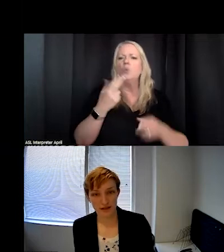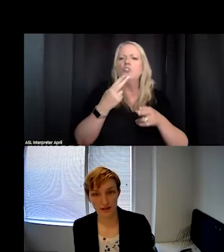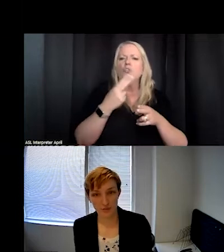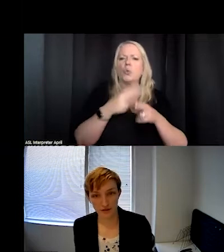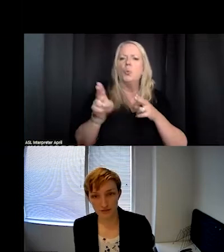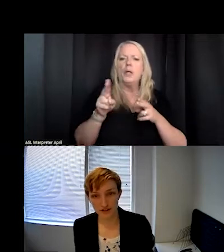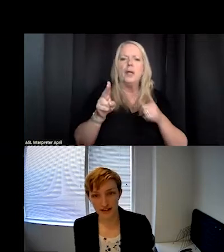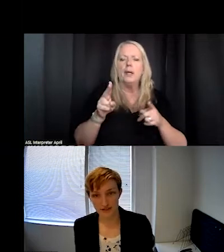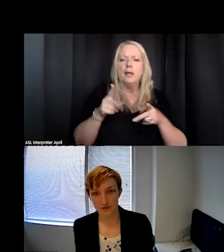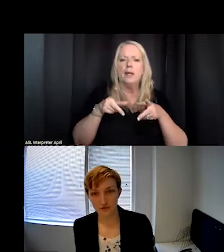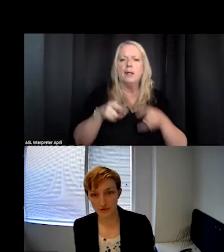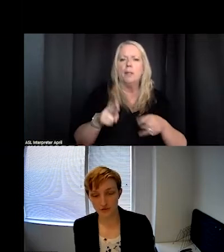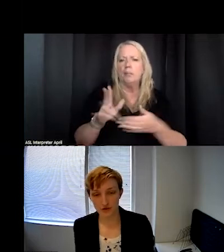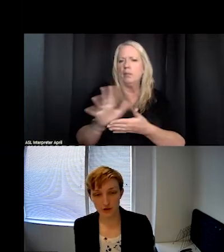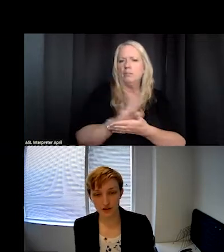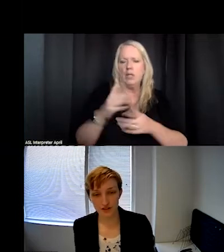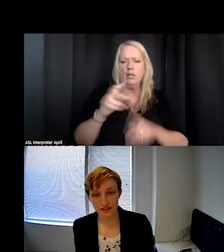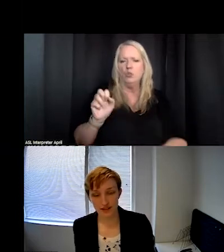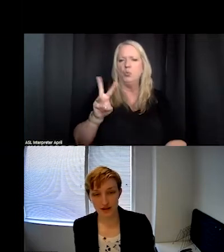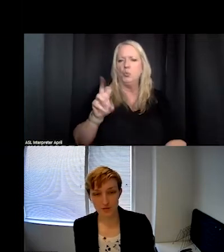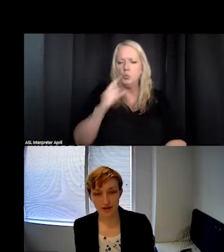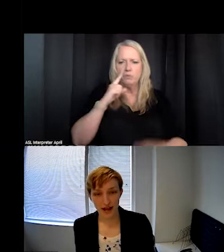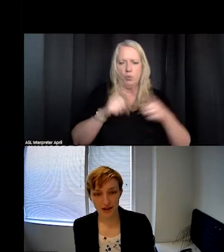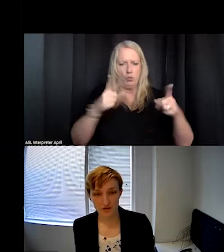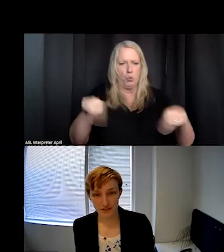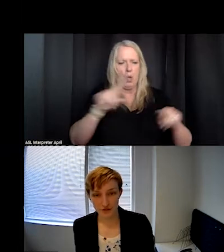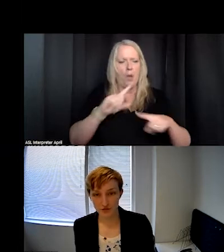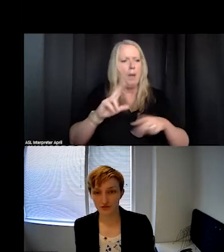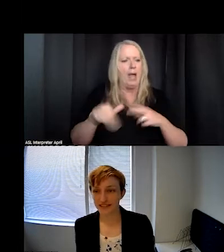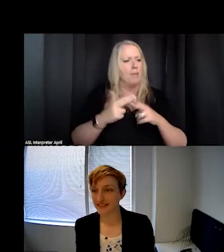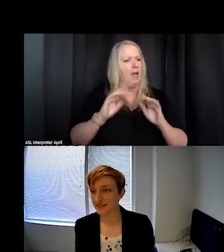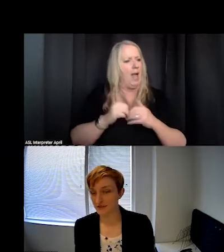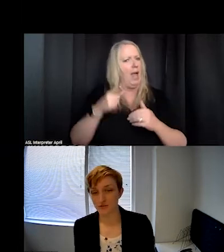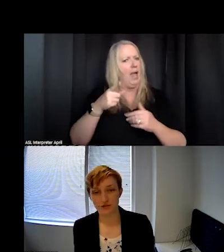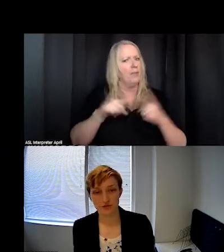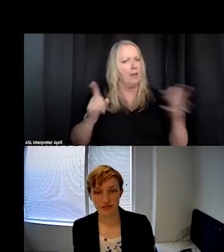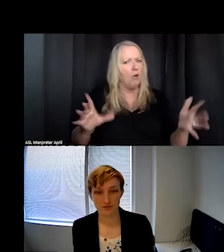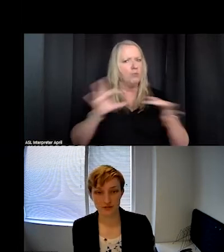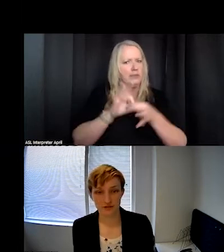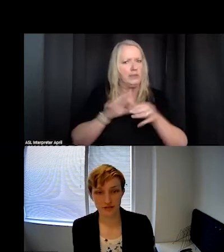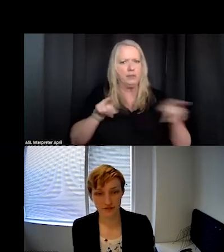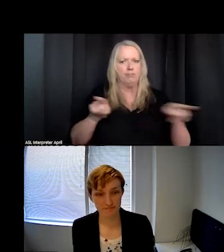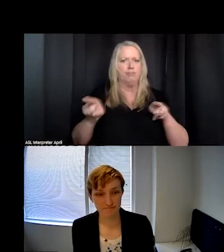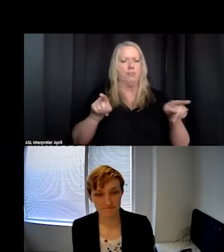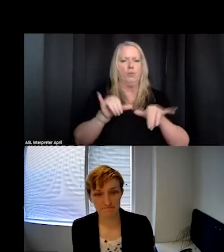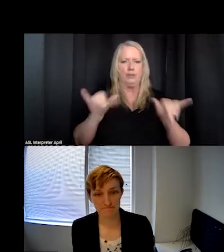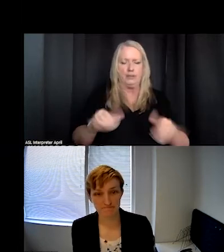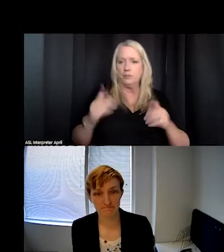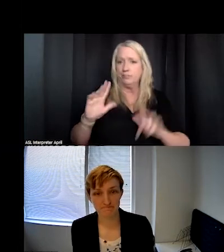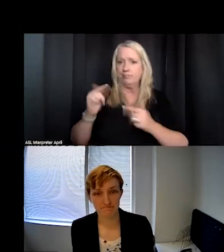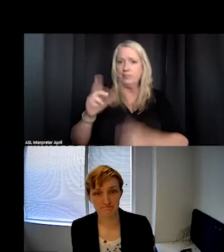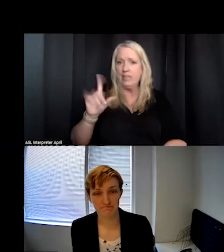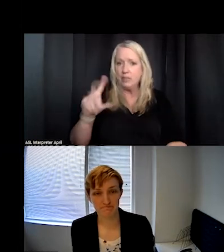CLIP OF THAT, NEWS FOR YOU ALL. ABOUT HOW THEY'RE SORT OF LINKING THOSE TWO SYSTEMS. SO, DAVID?